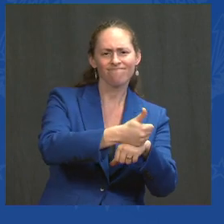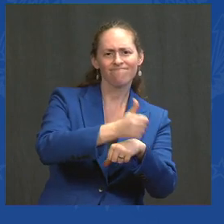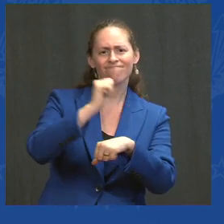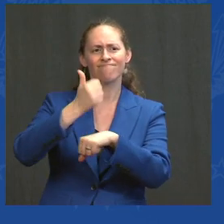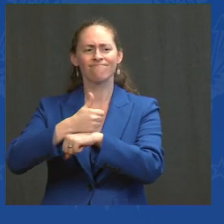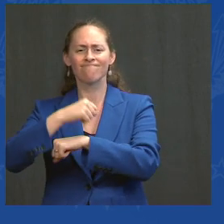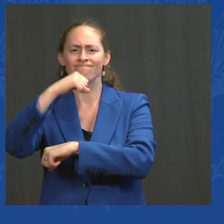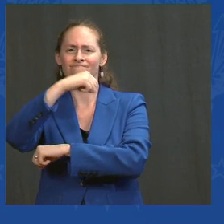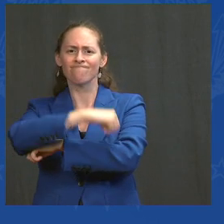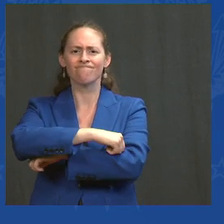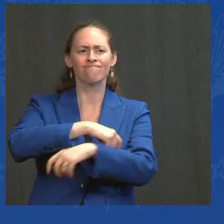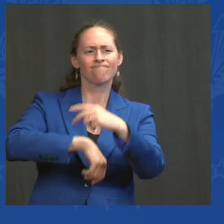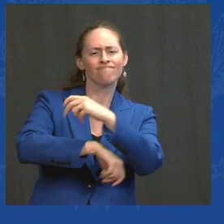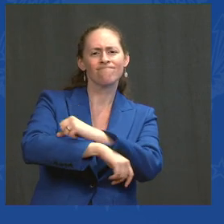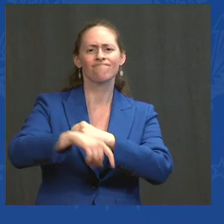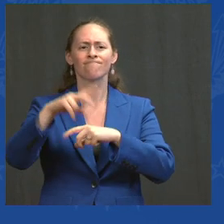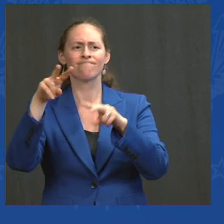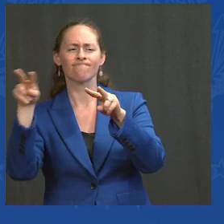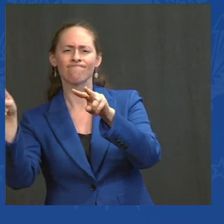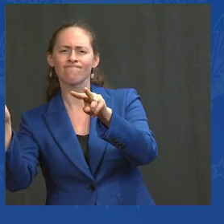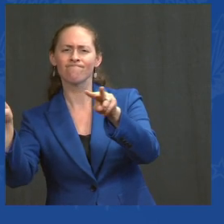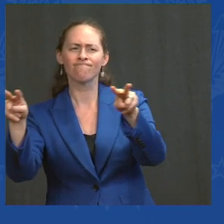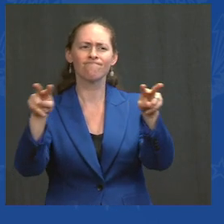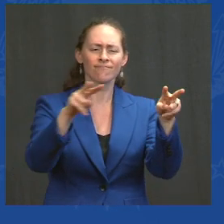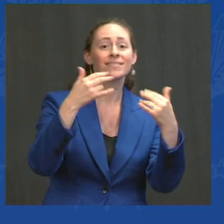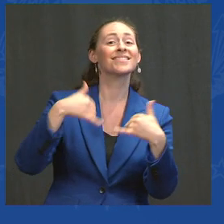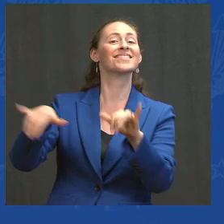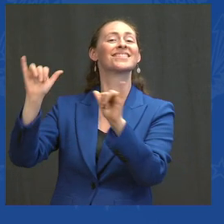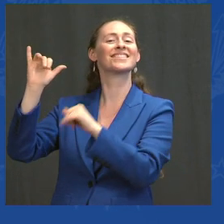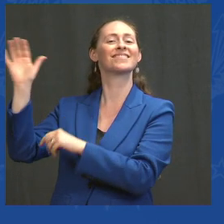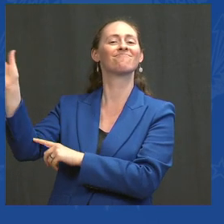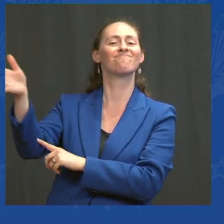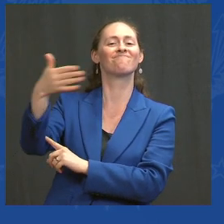Were so gallantly, yeah, streaming?